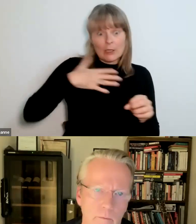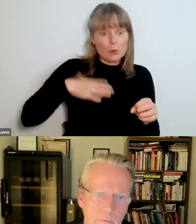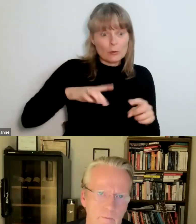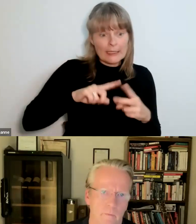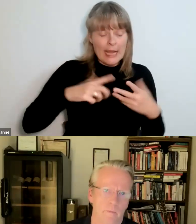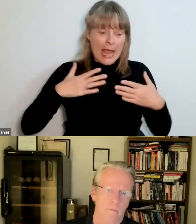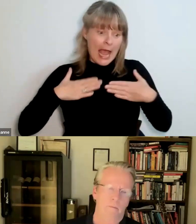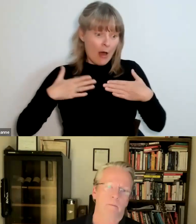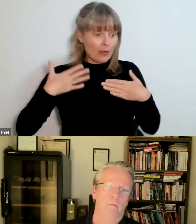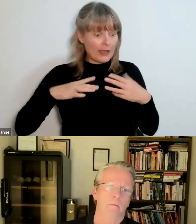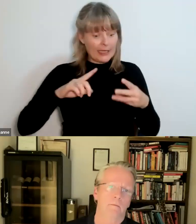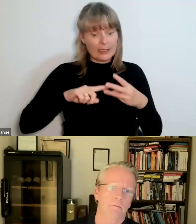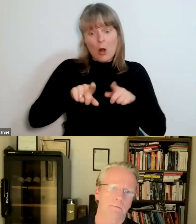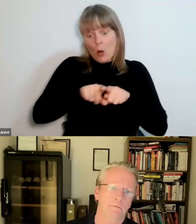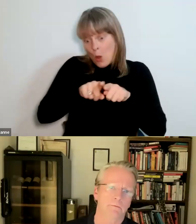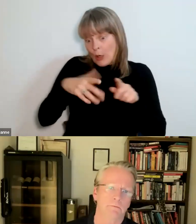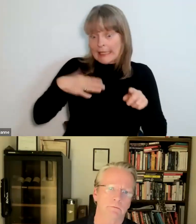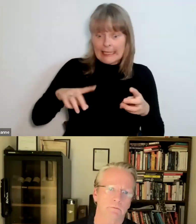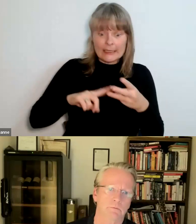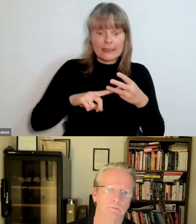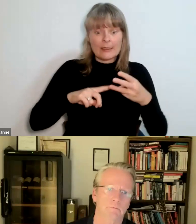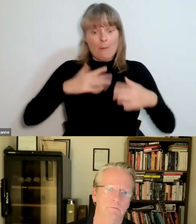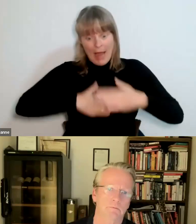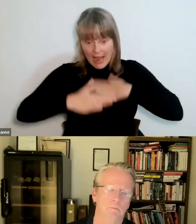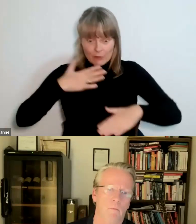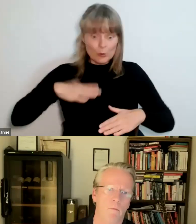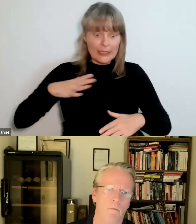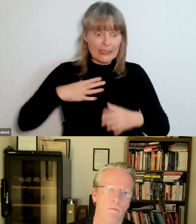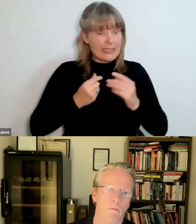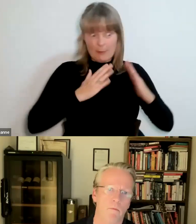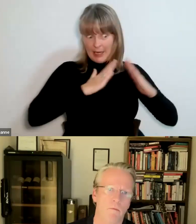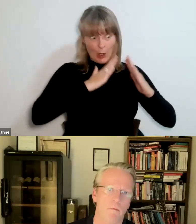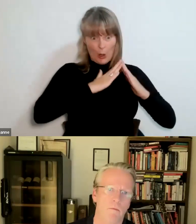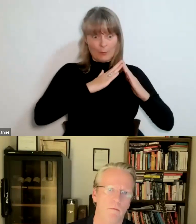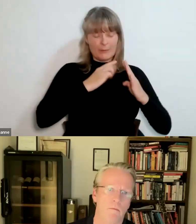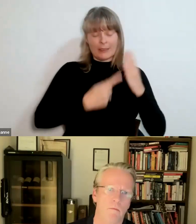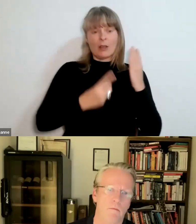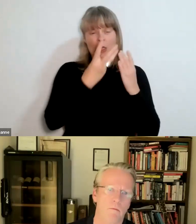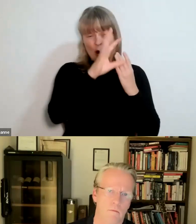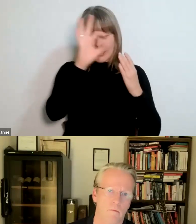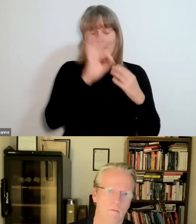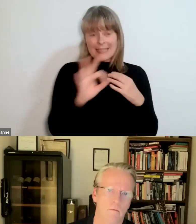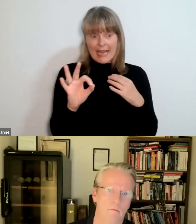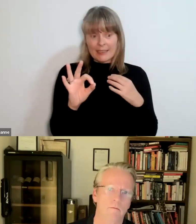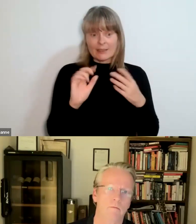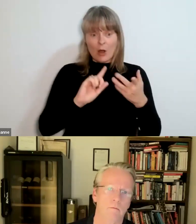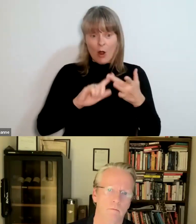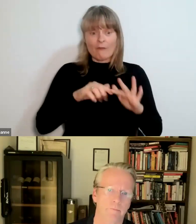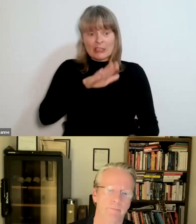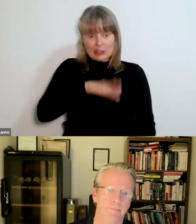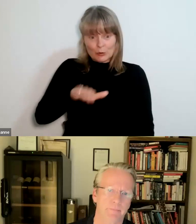Finnish schools the expectation is that around 30% of students will have additional needs, it